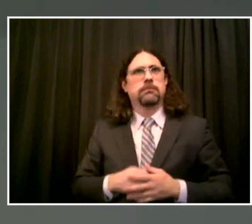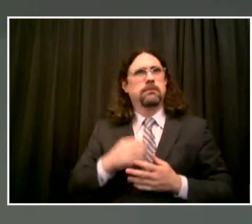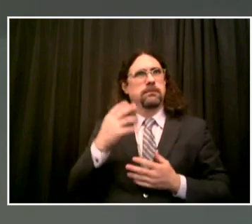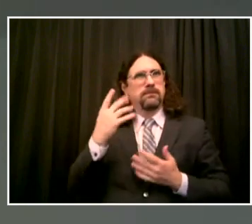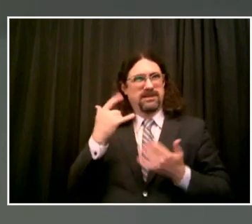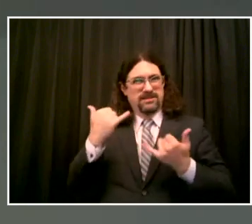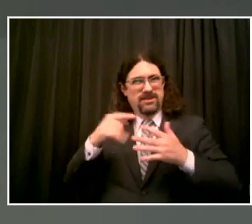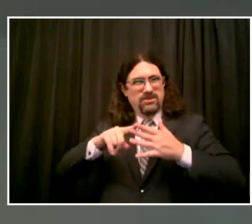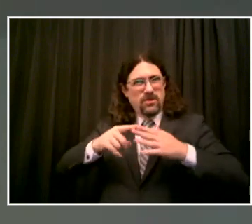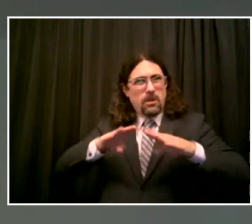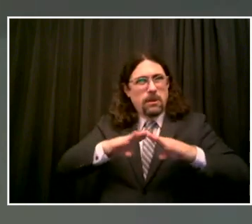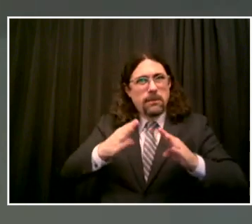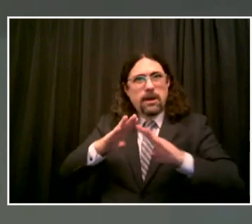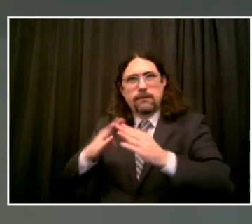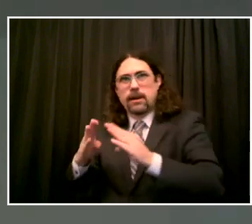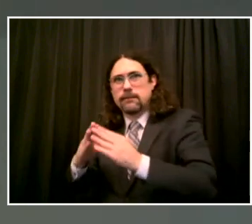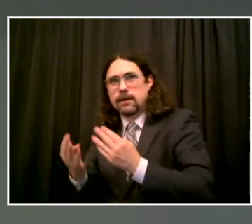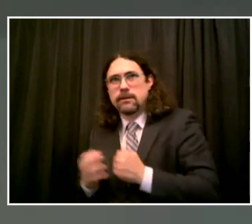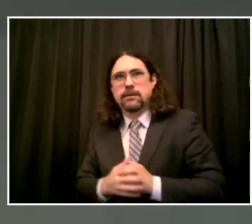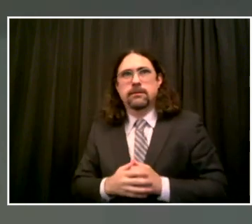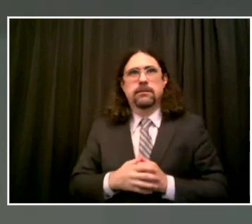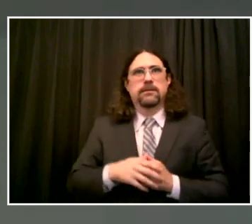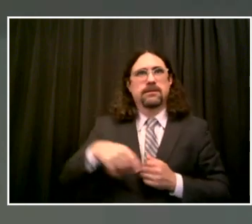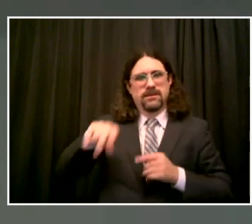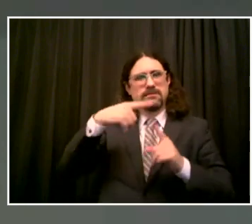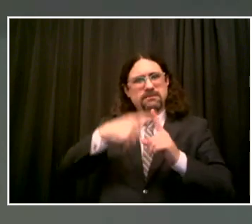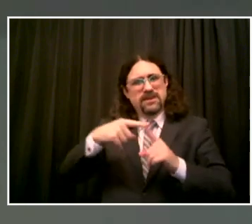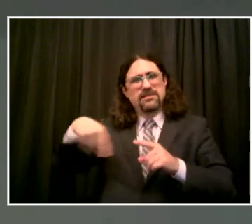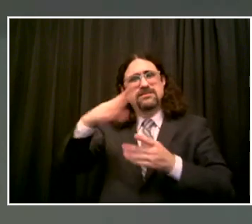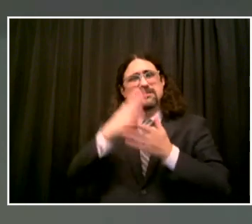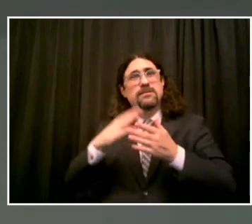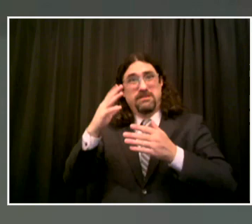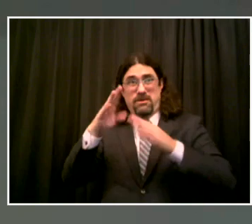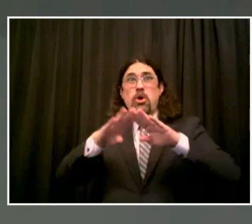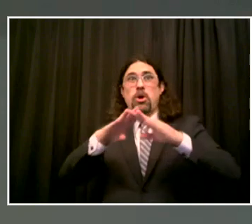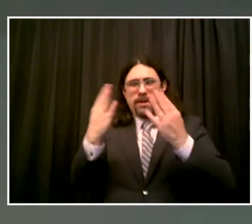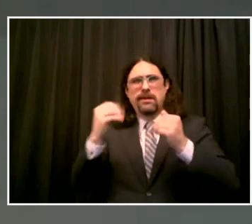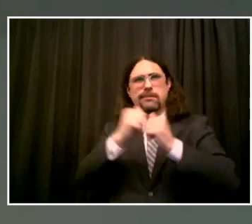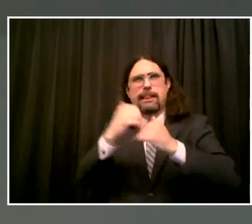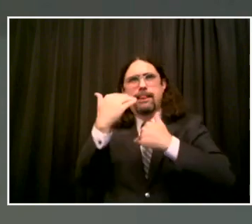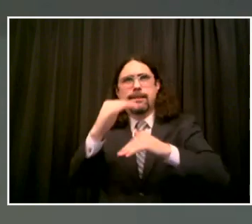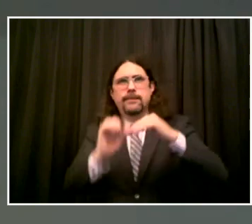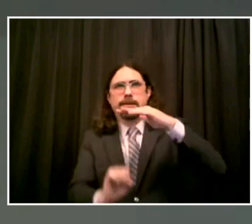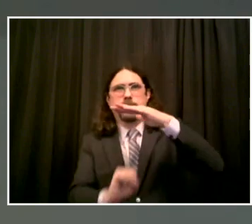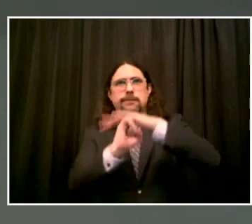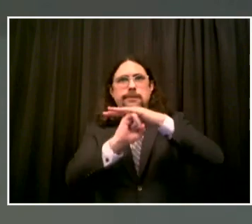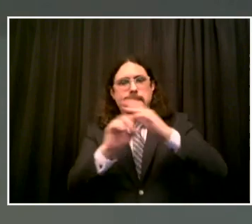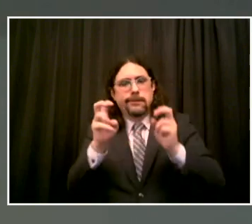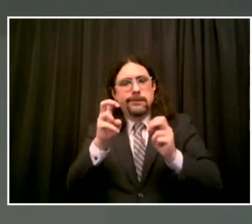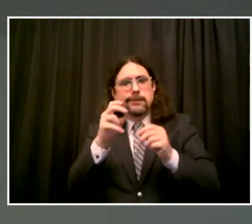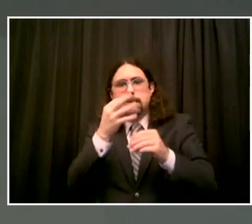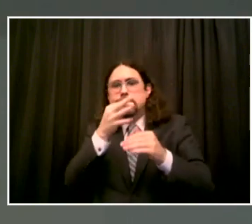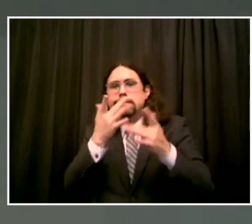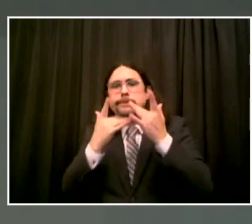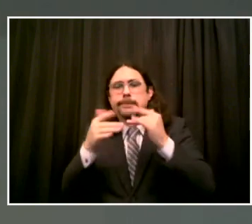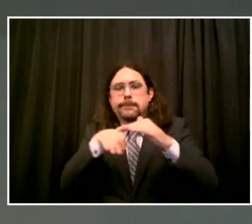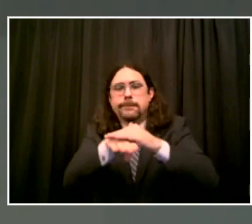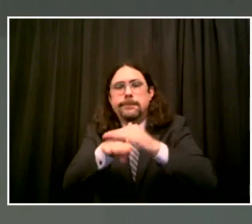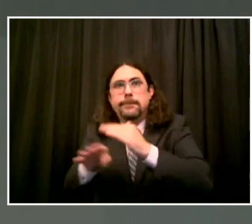ONLY ALLOWED TO USE 50% OF ETHIR> SPACE HAVING OUTDOOR SIDEWALK CAFE SPACE COULD MAKE THE